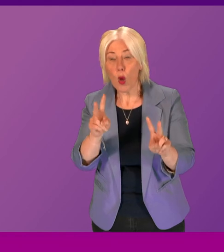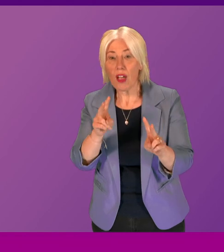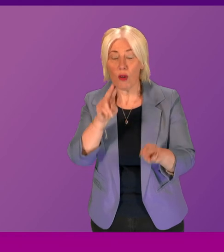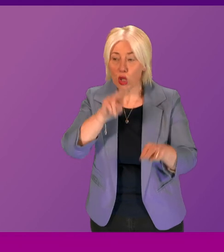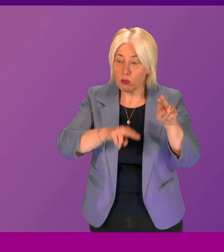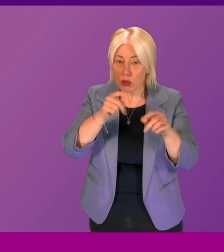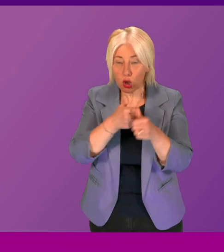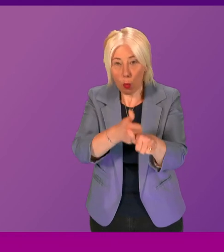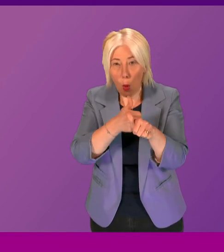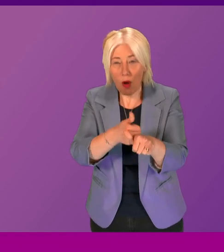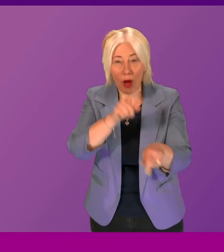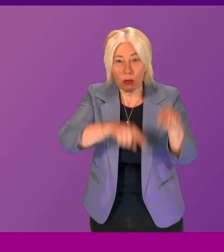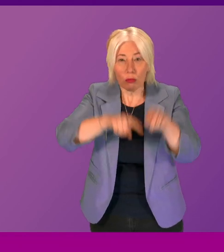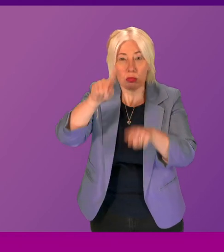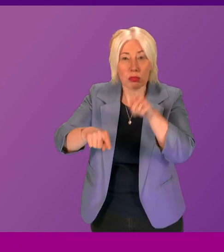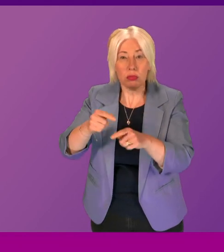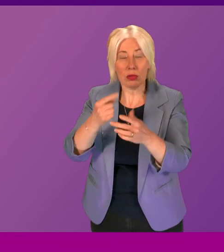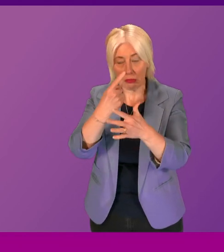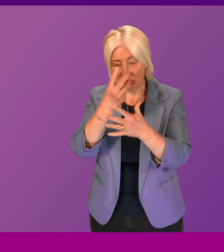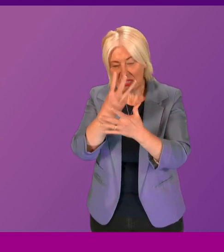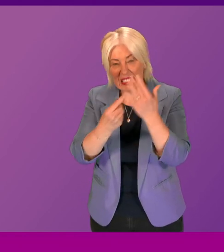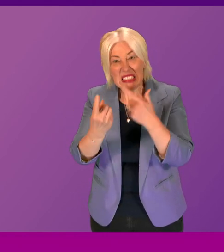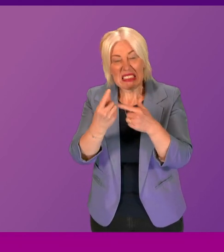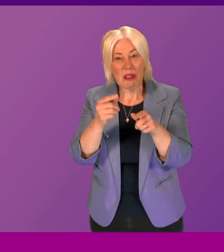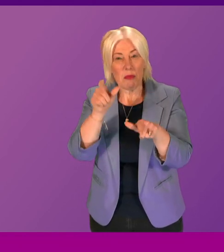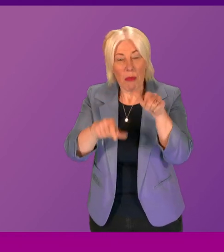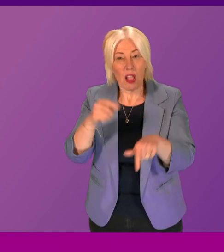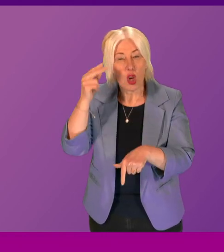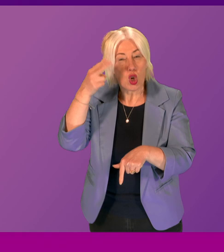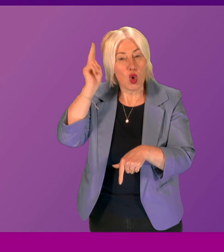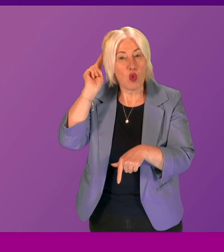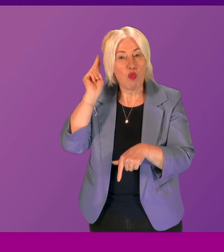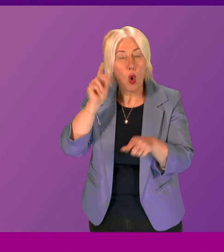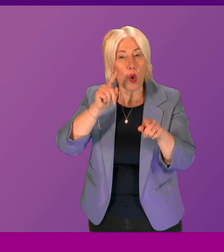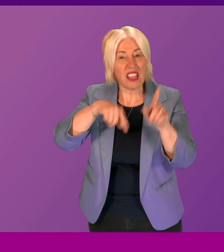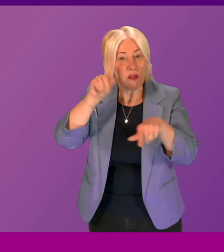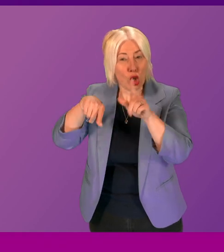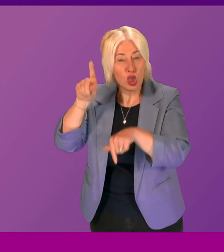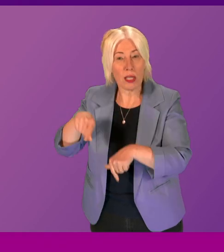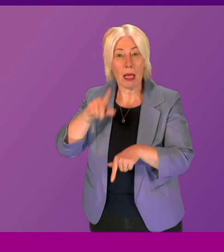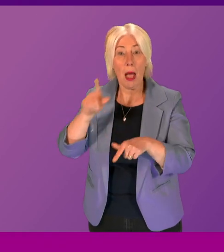range of conditions that fall under the umbrella of neurodivergence, but many other steps come after it.